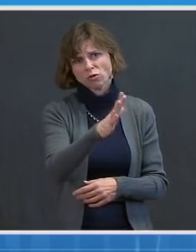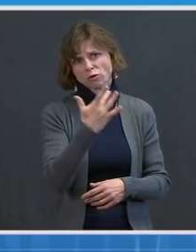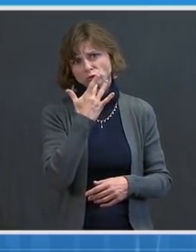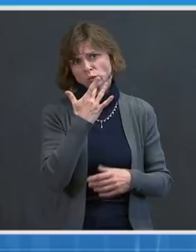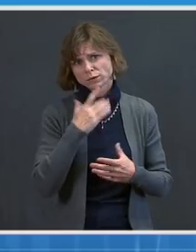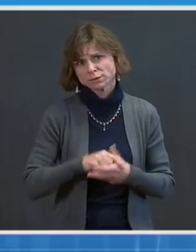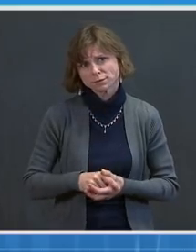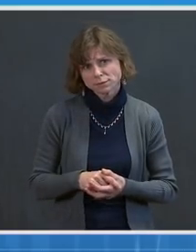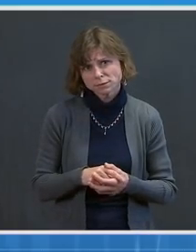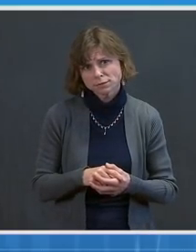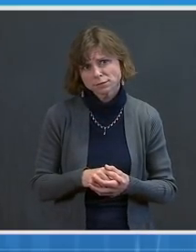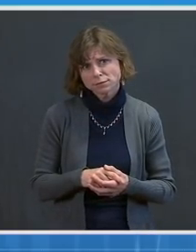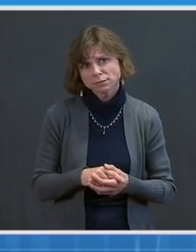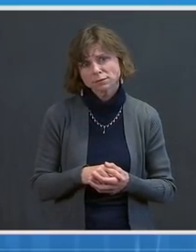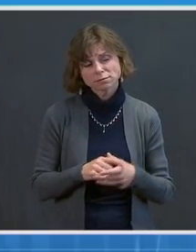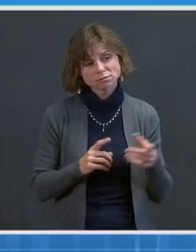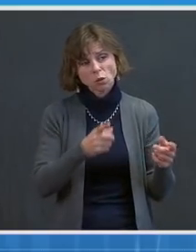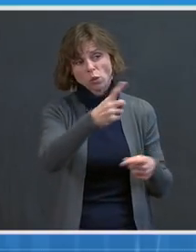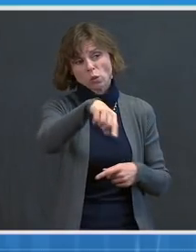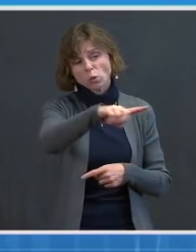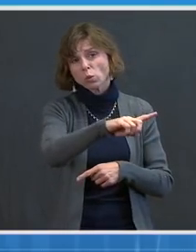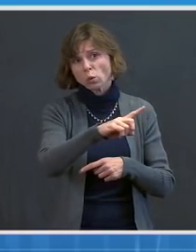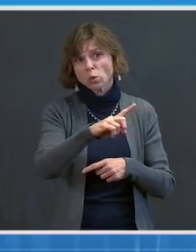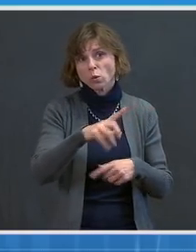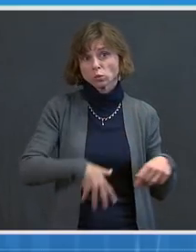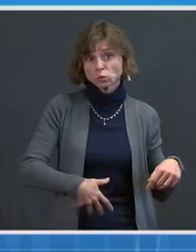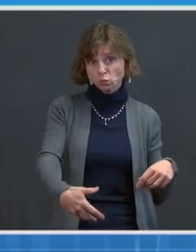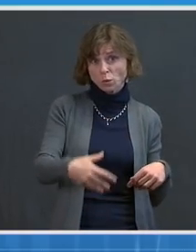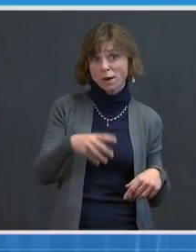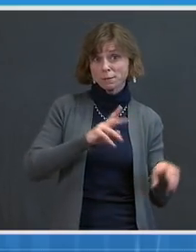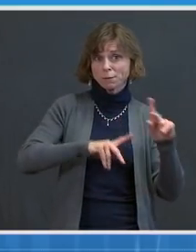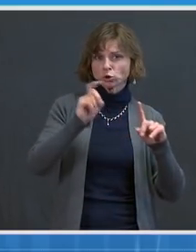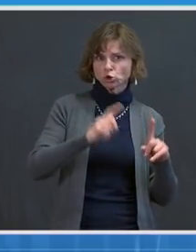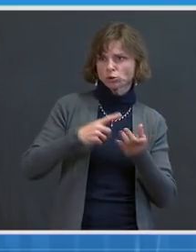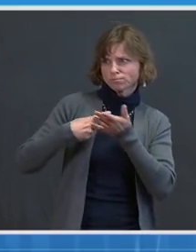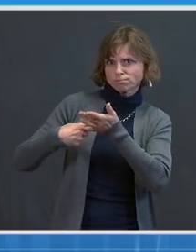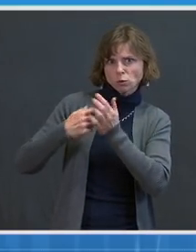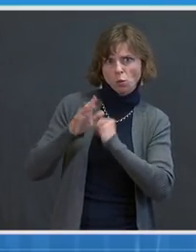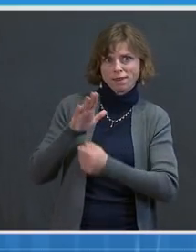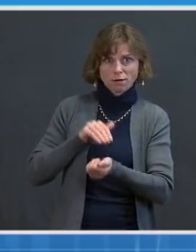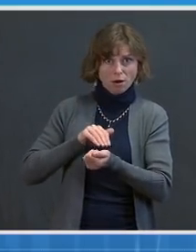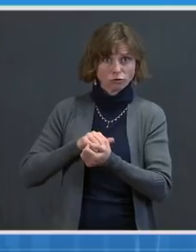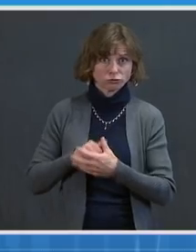and they should have a conversation with their clinicians. As I mentioned on a previous briefing: